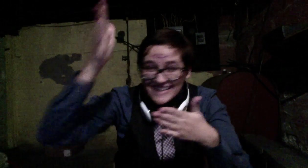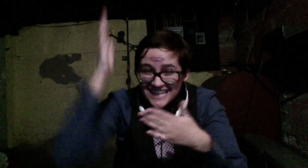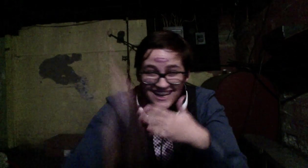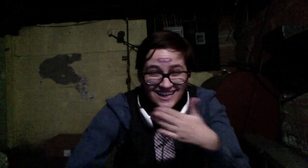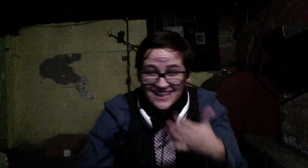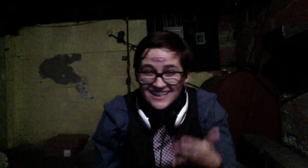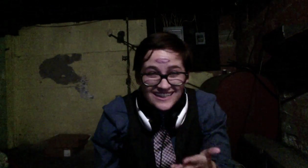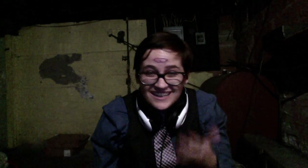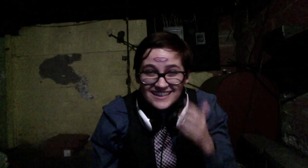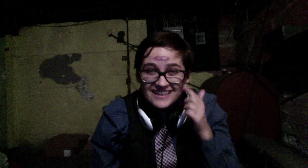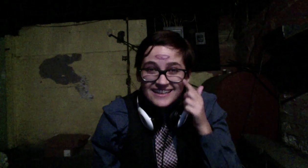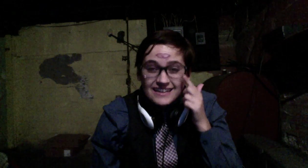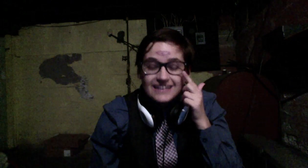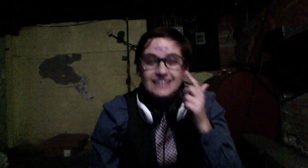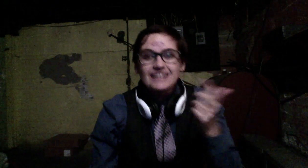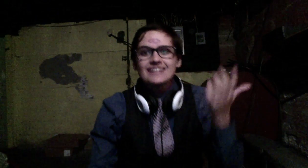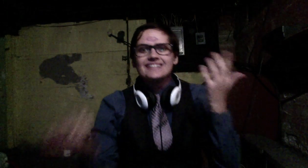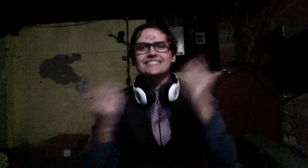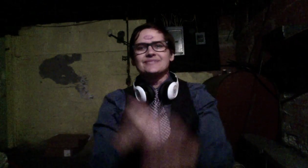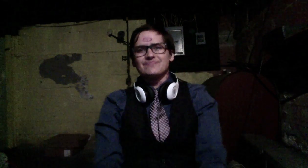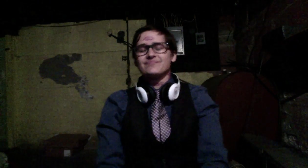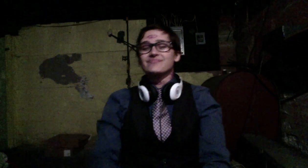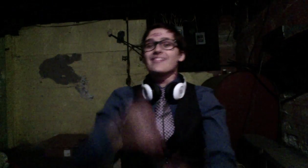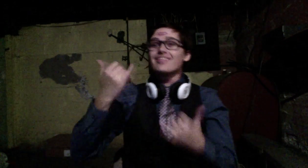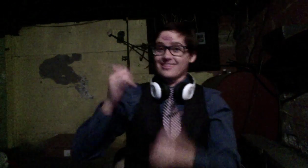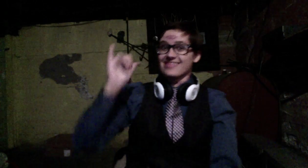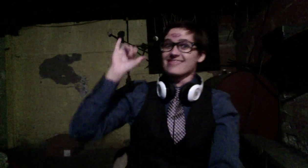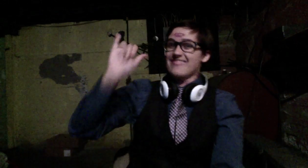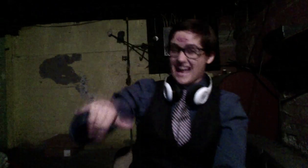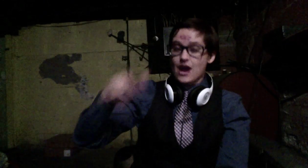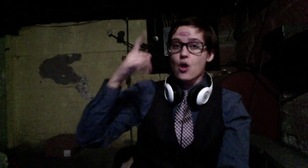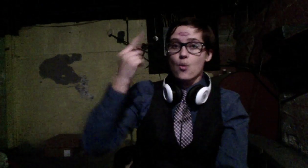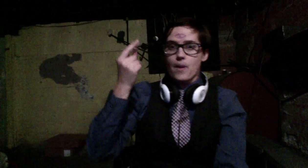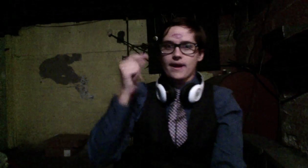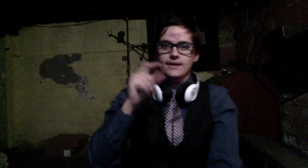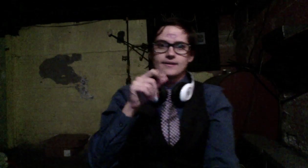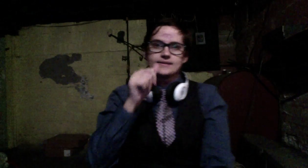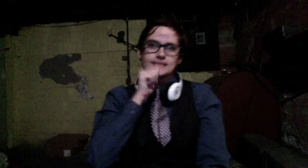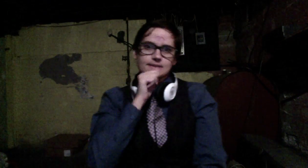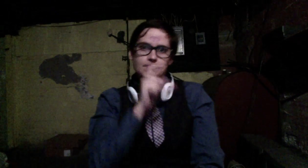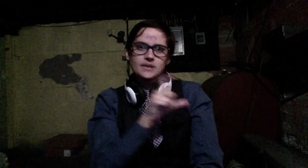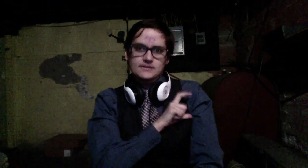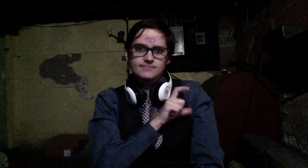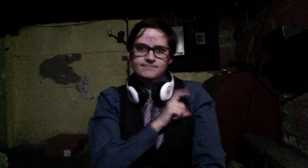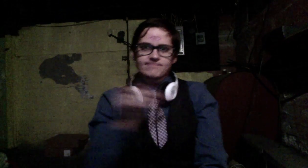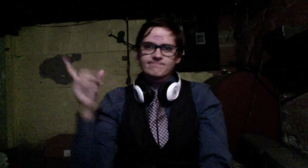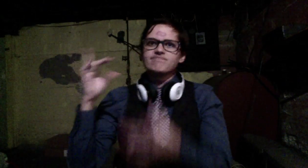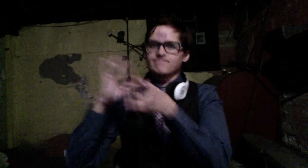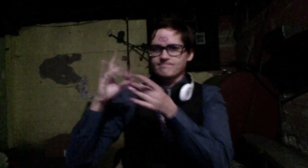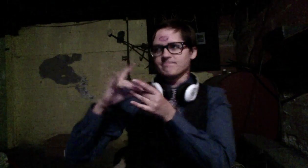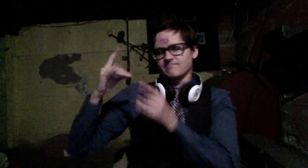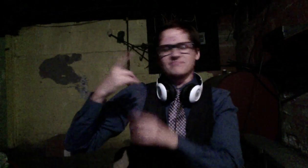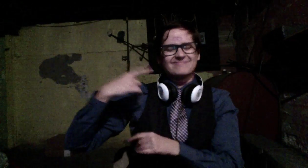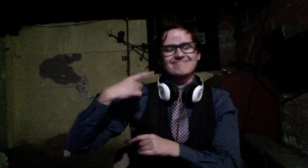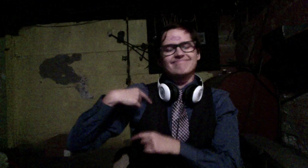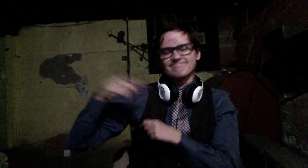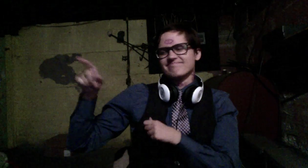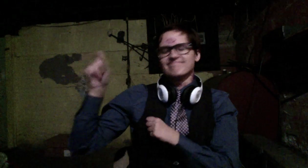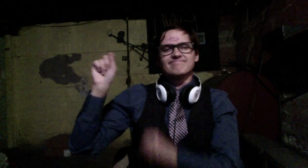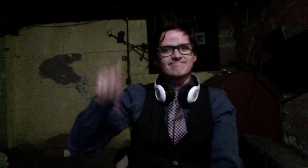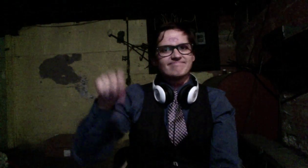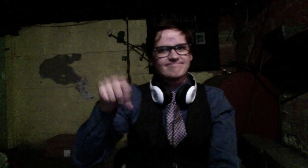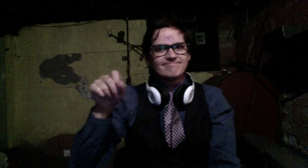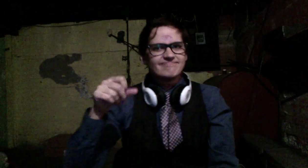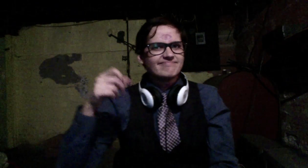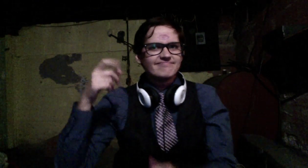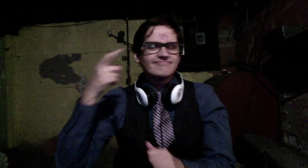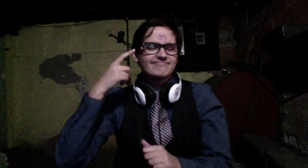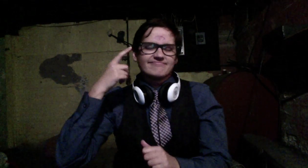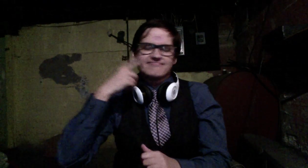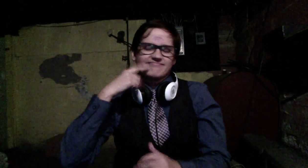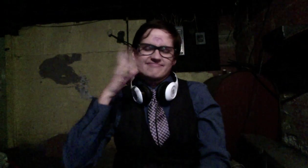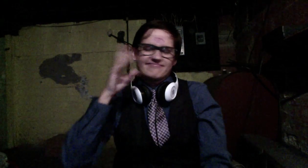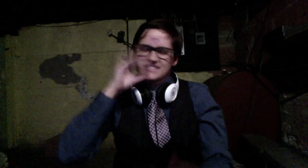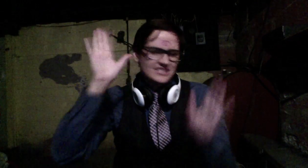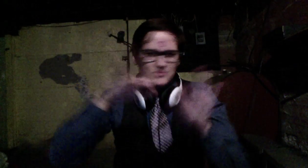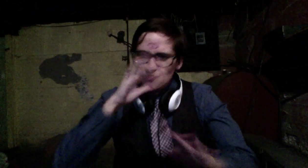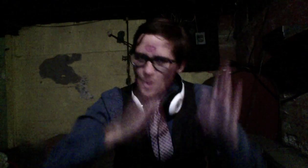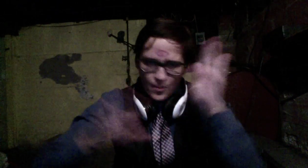END NOW THAT WHAT SECRET POLICE THEY TALK-ABOUT YES SAID DON'T WORRY